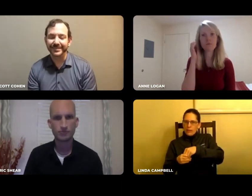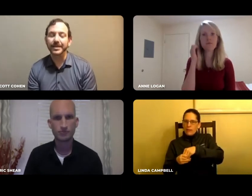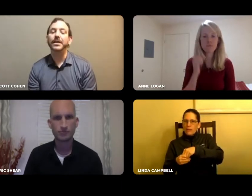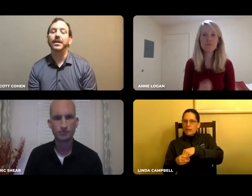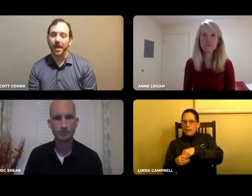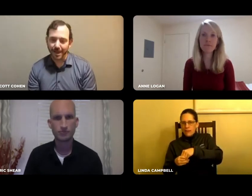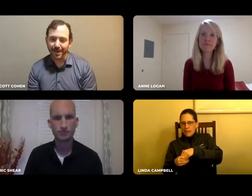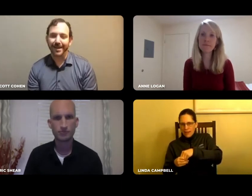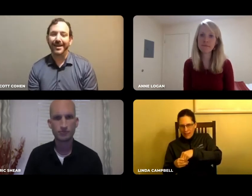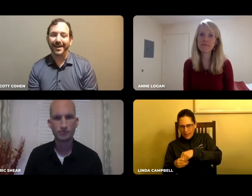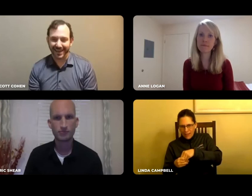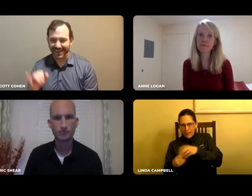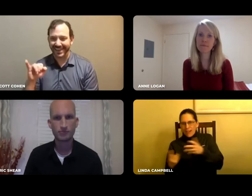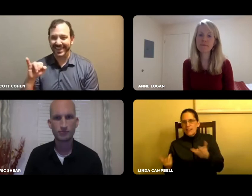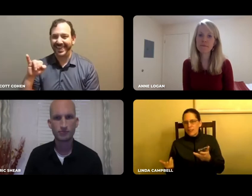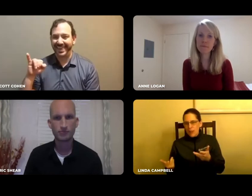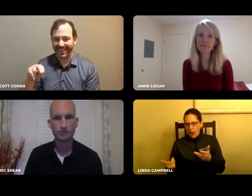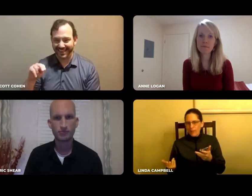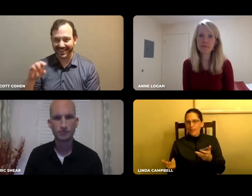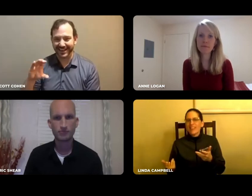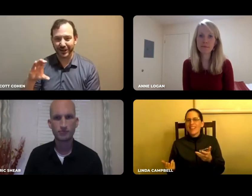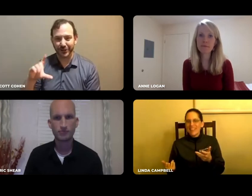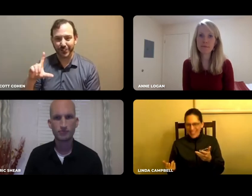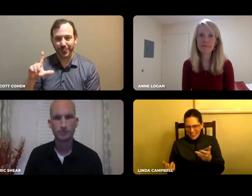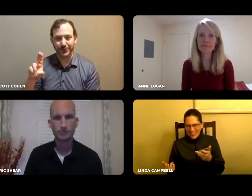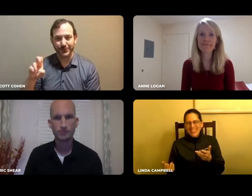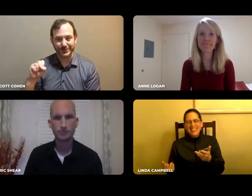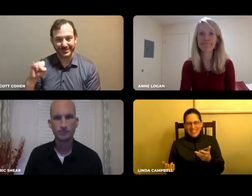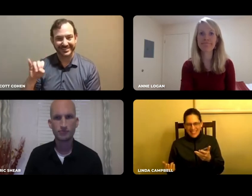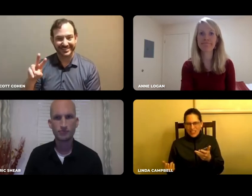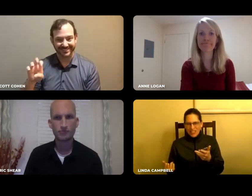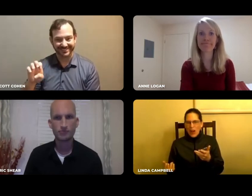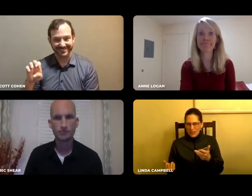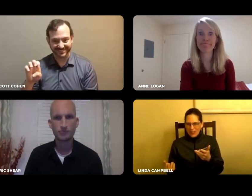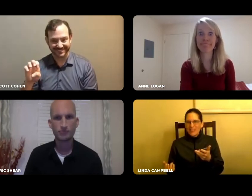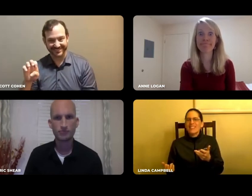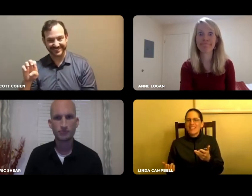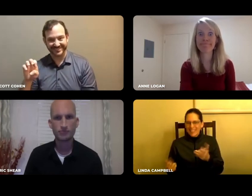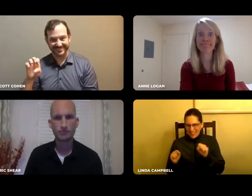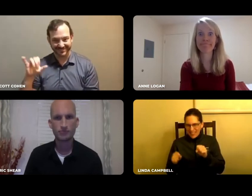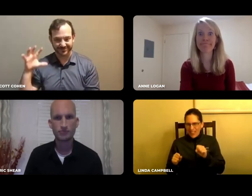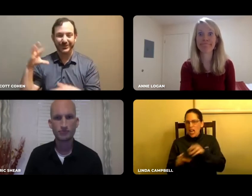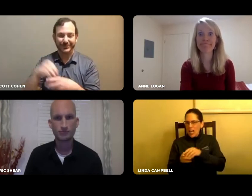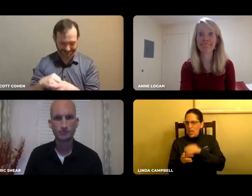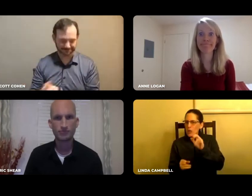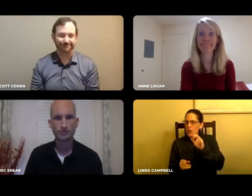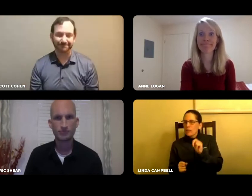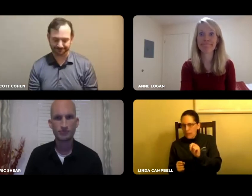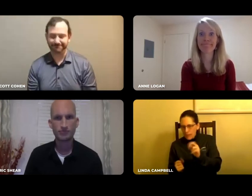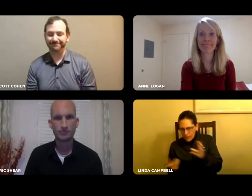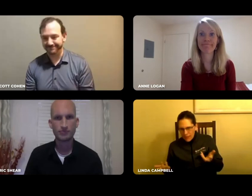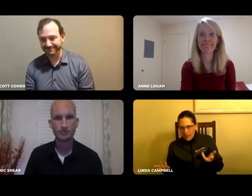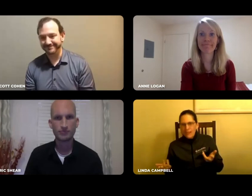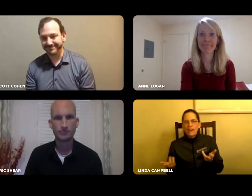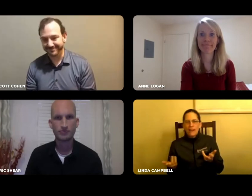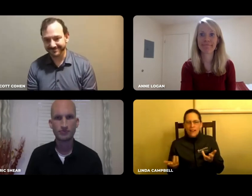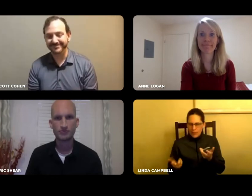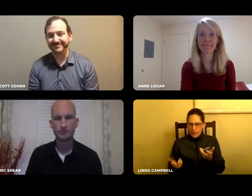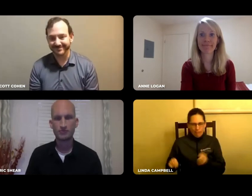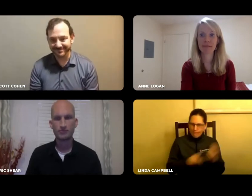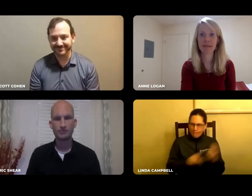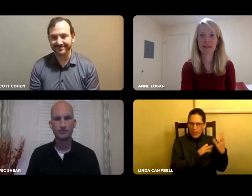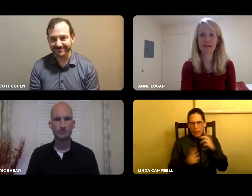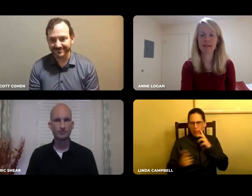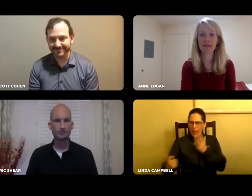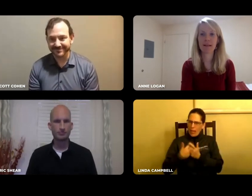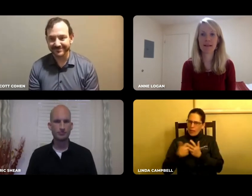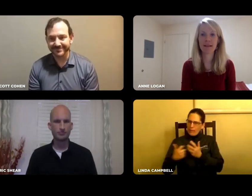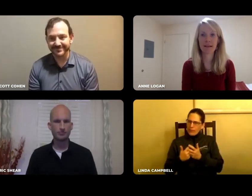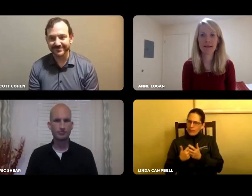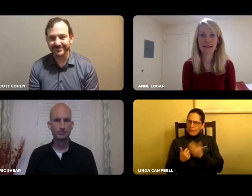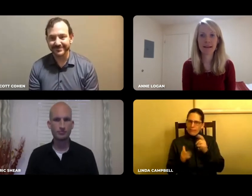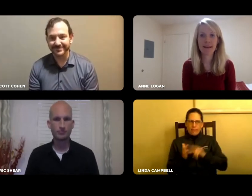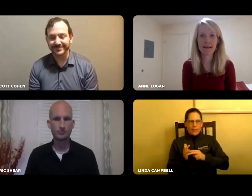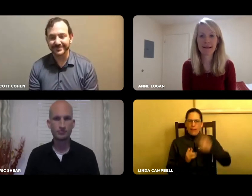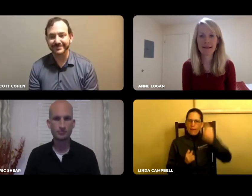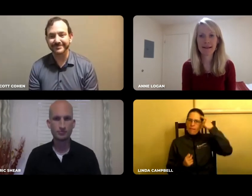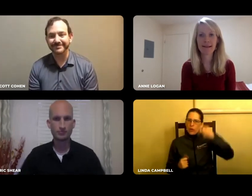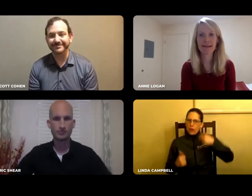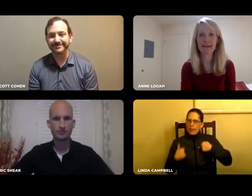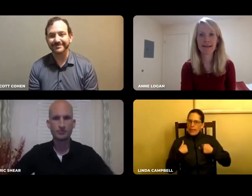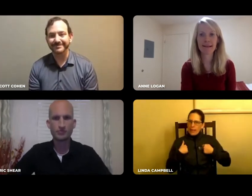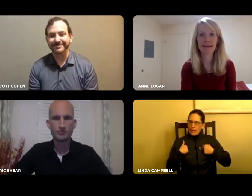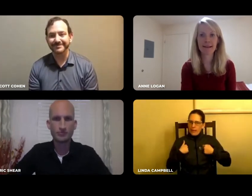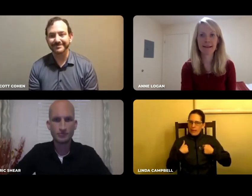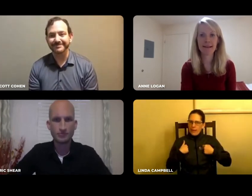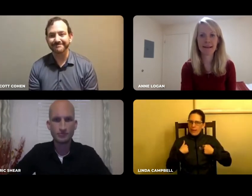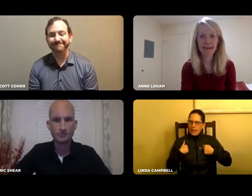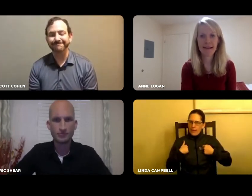think of Inclusiveness because the accommodation wasn't really for me.